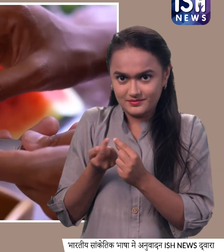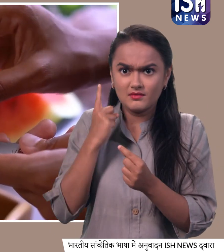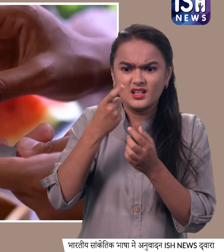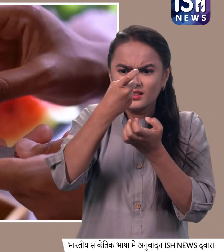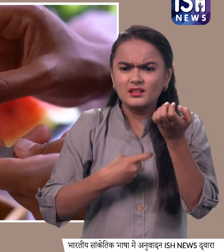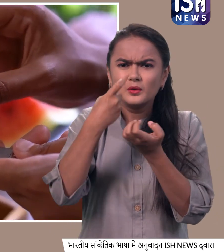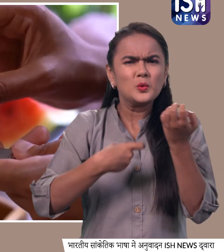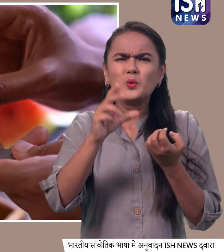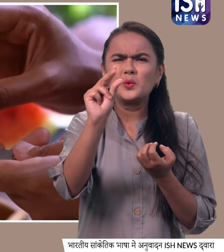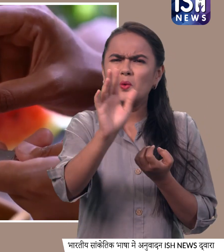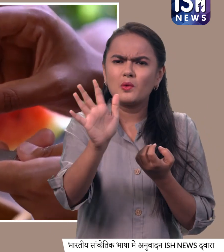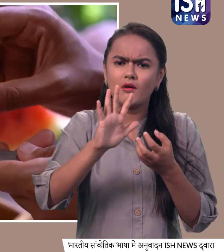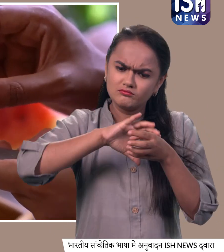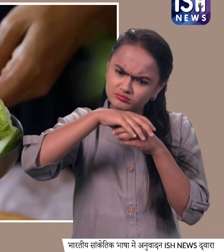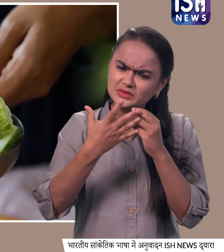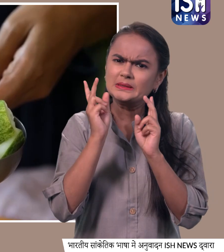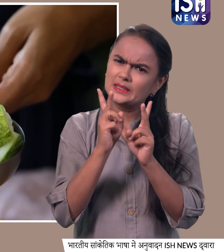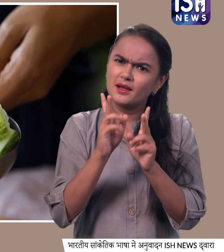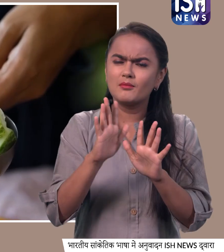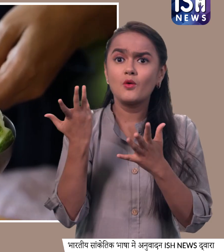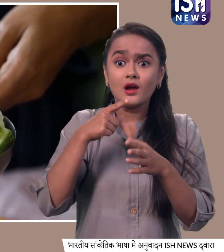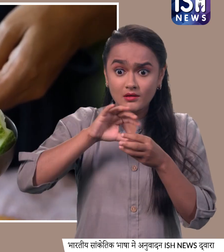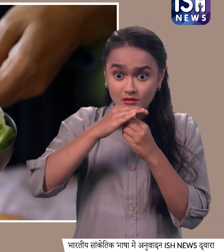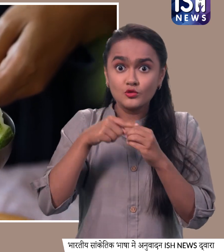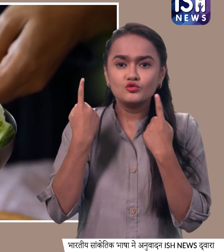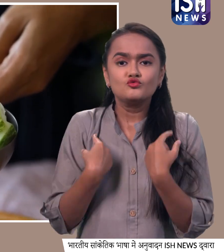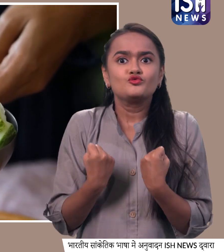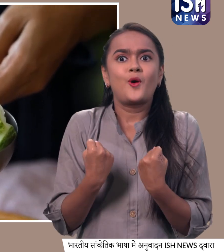you don't have to peel the cucumber It's more wholesome to consume with the peel